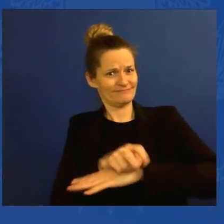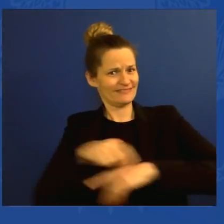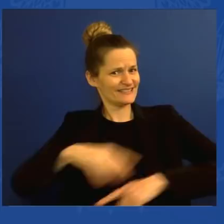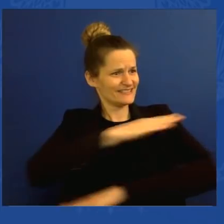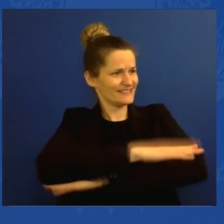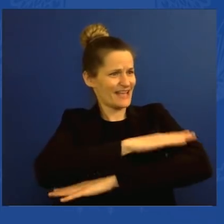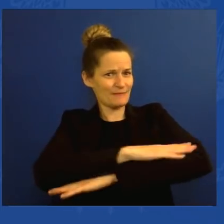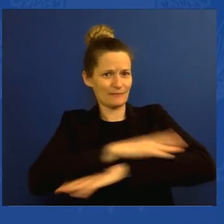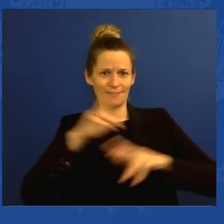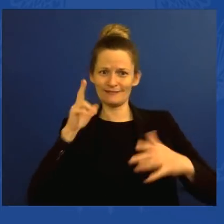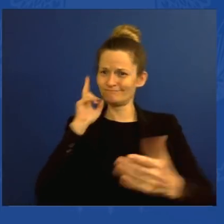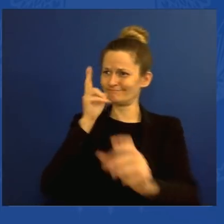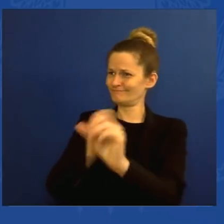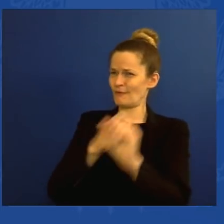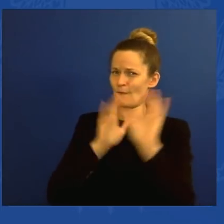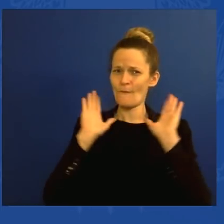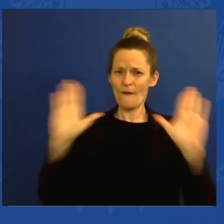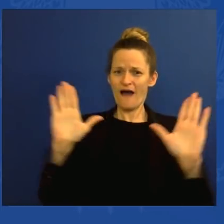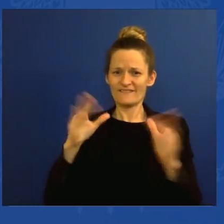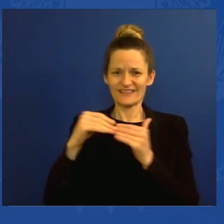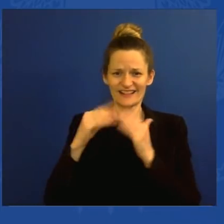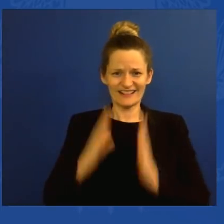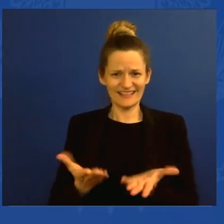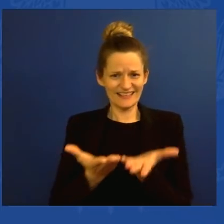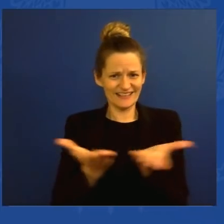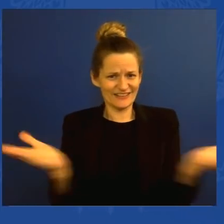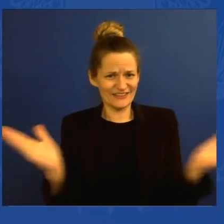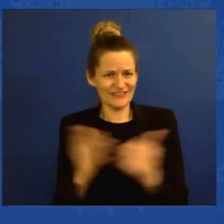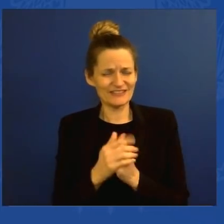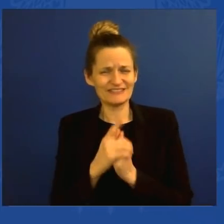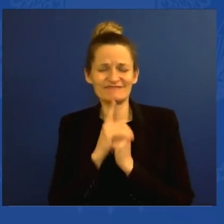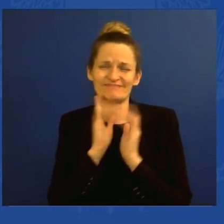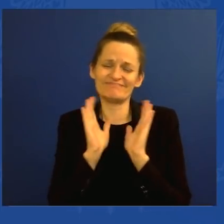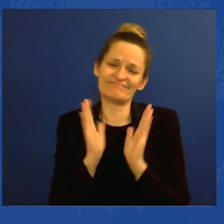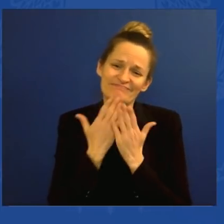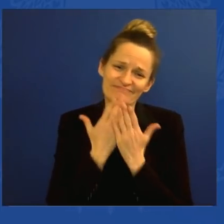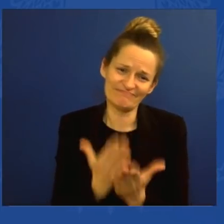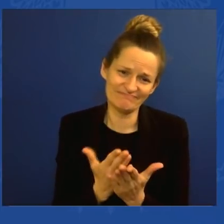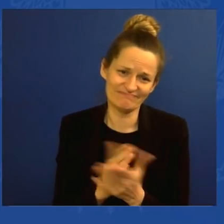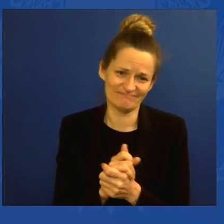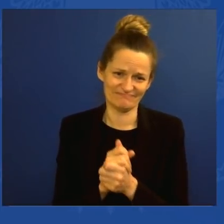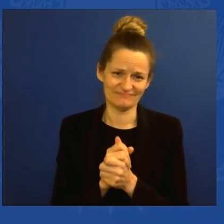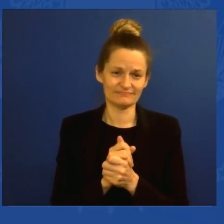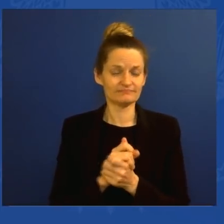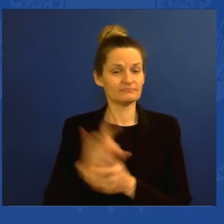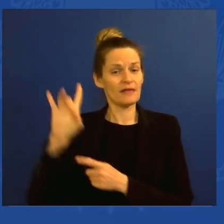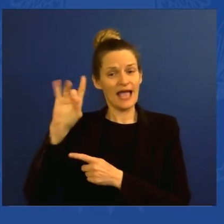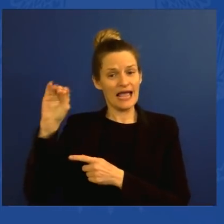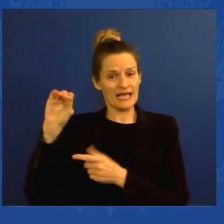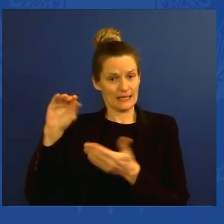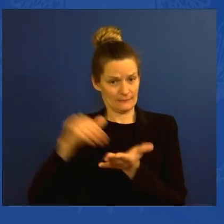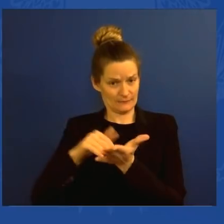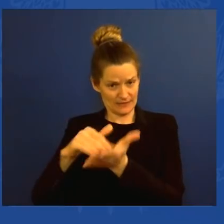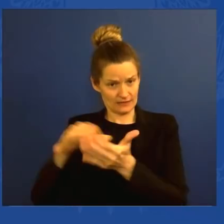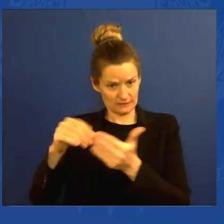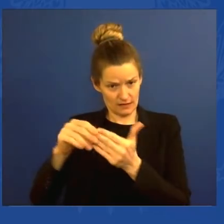What I would say is that the $80 million investment in Ohio and Oklahoma, as you said -- you know, that is us supporting the United States.